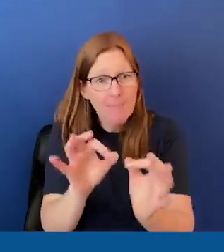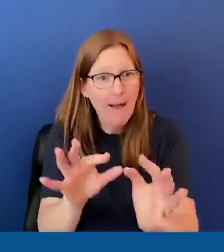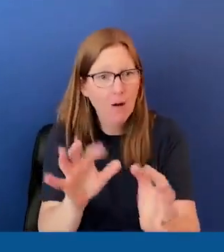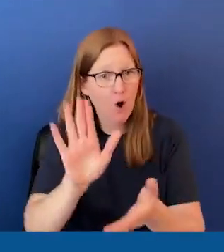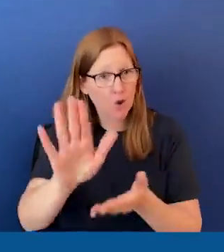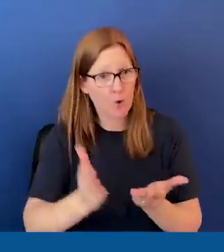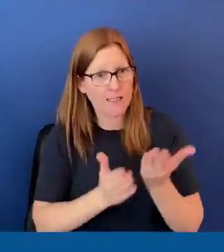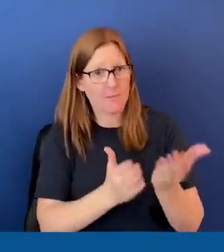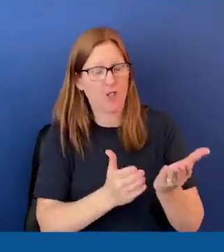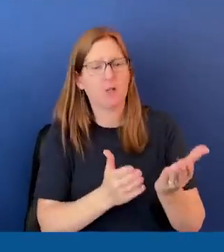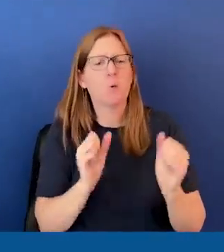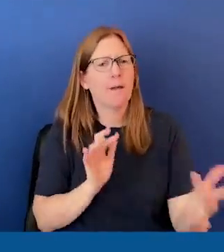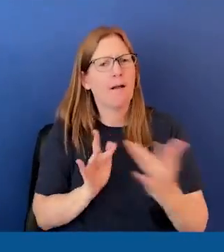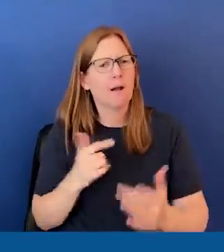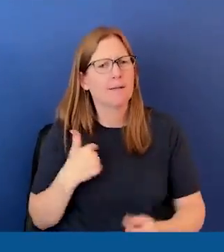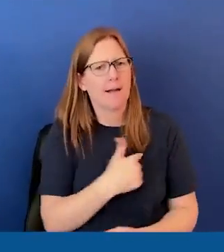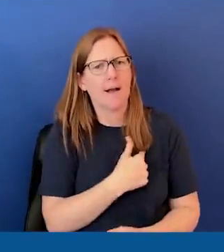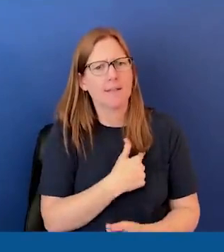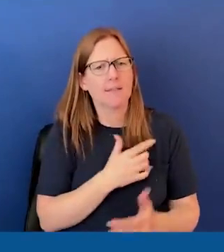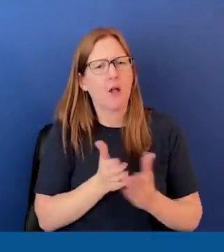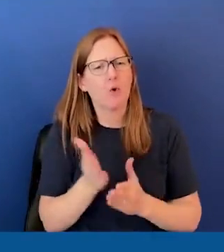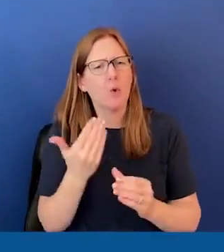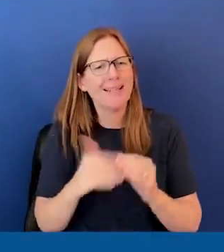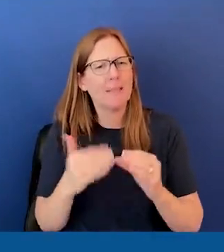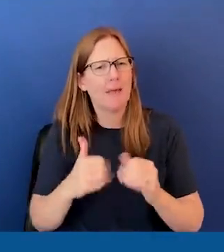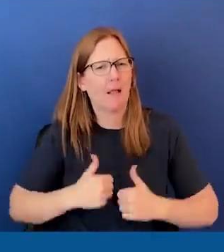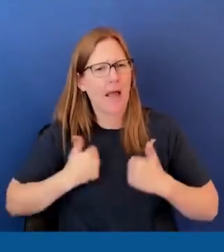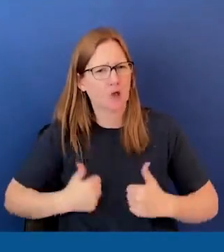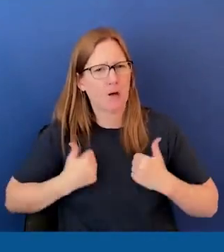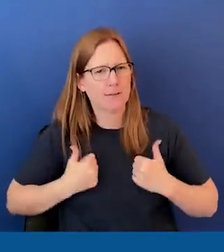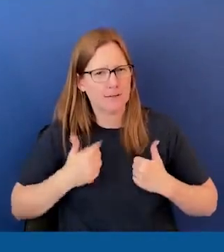again, reach out to us via the email address for the prize competition.